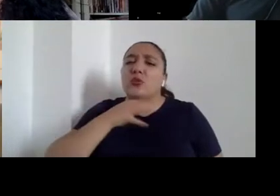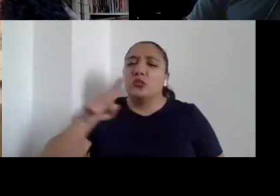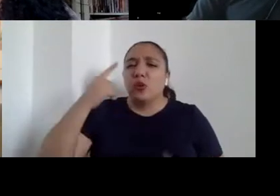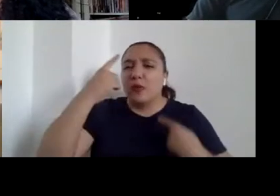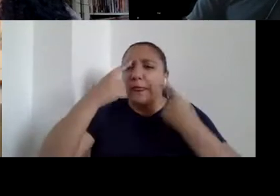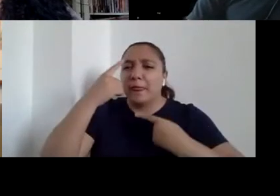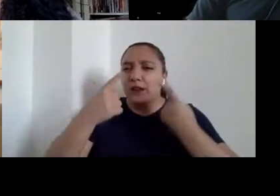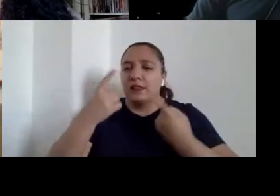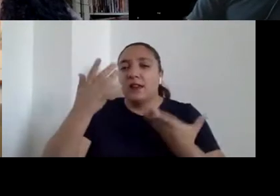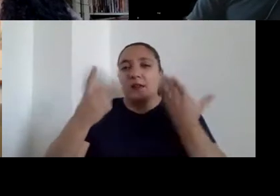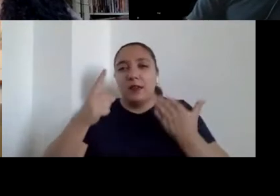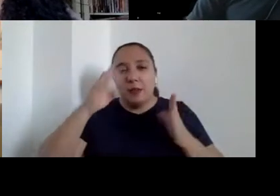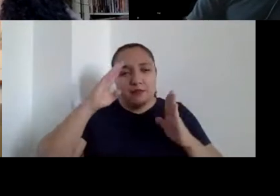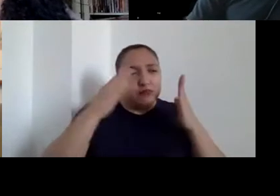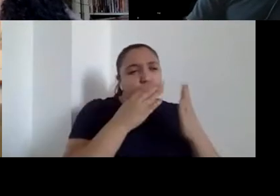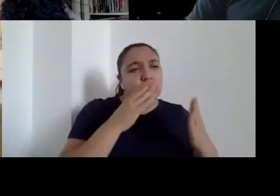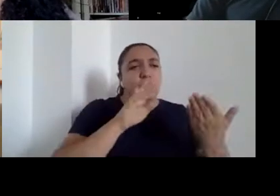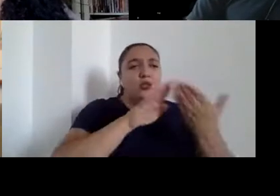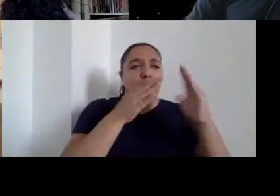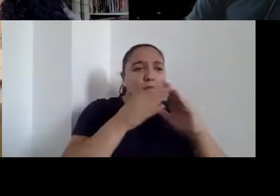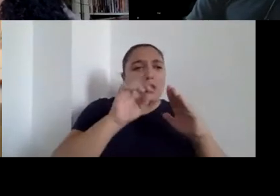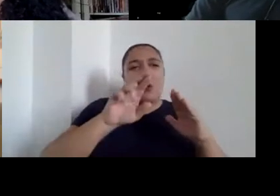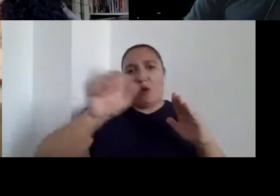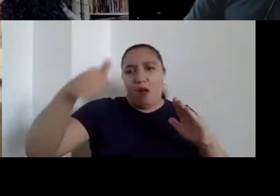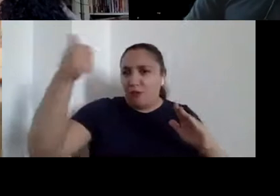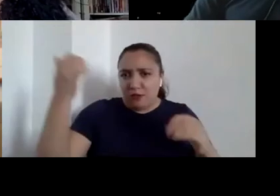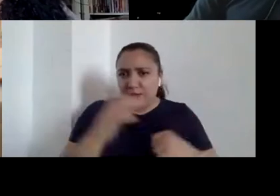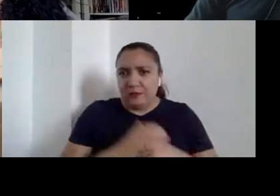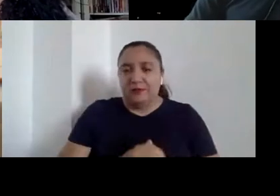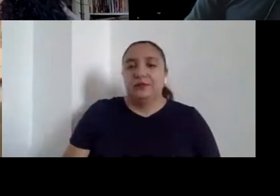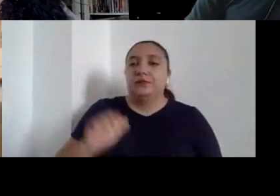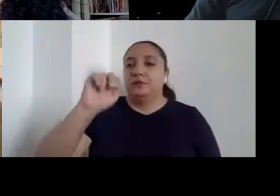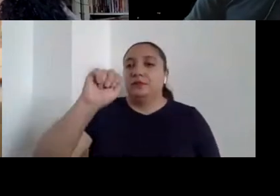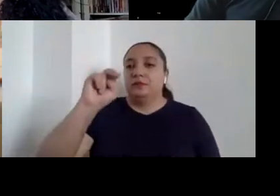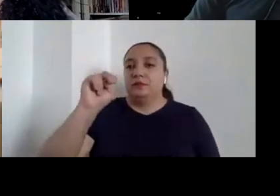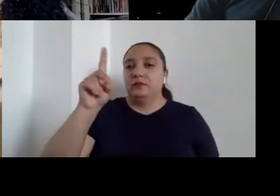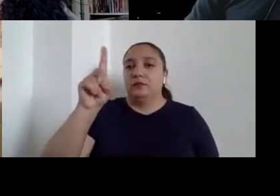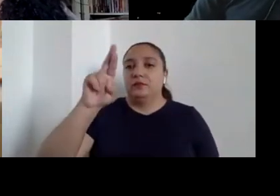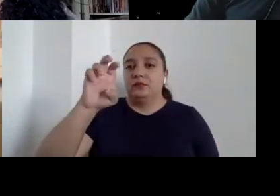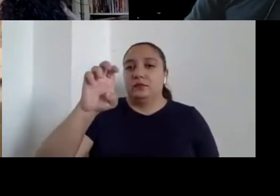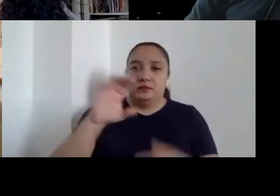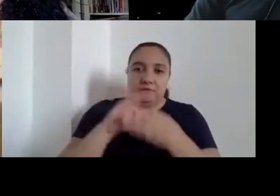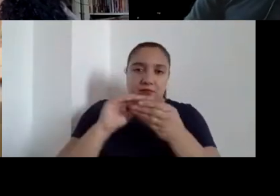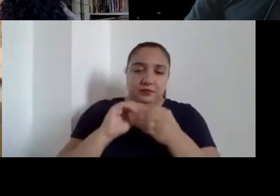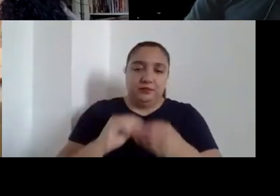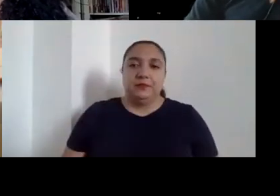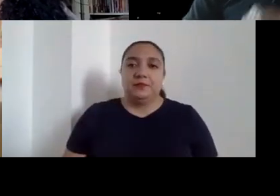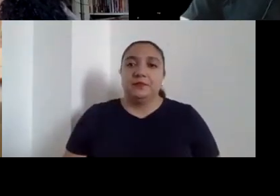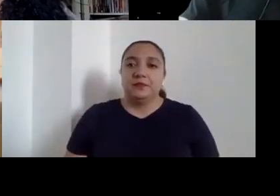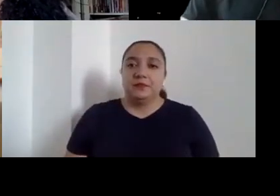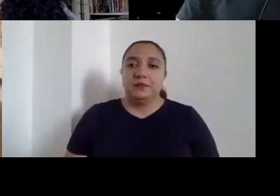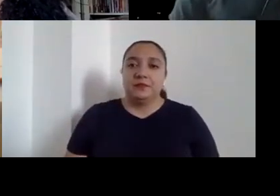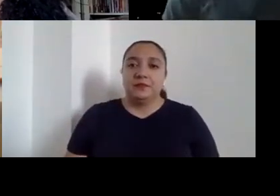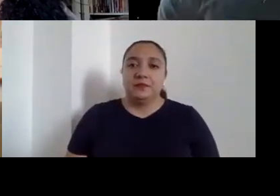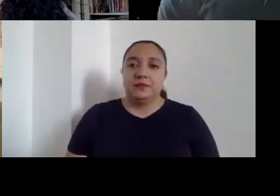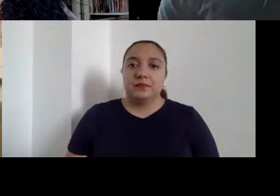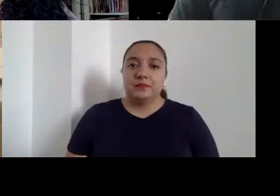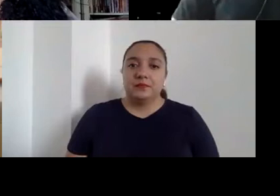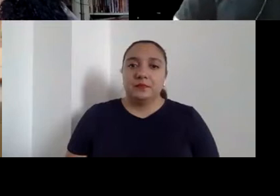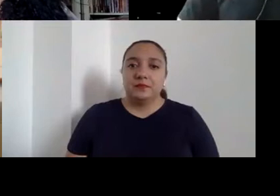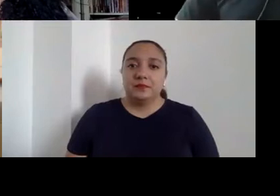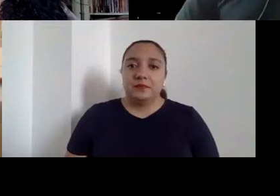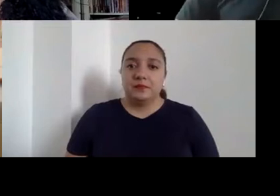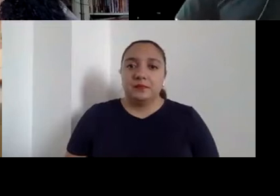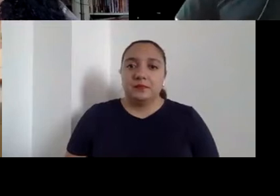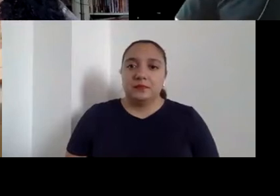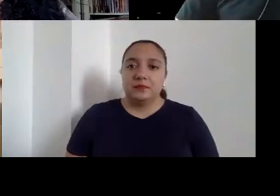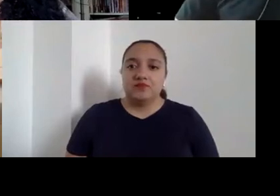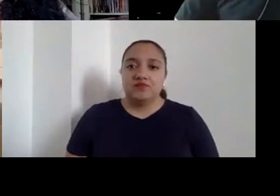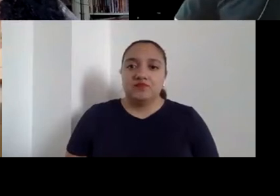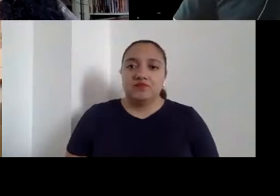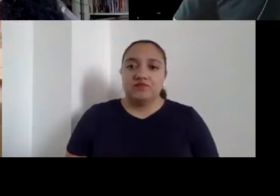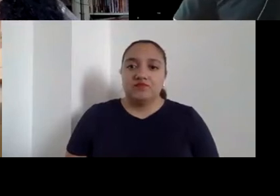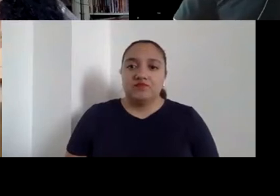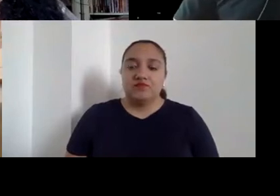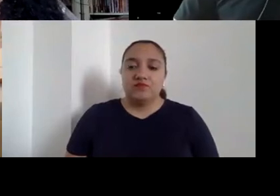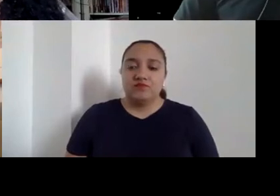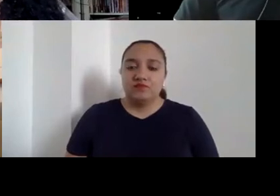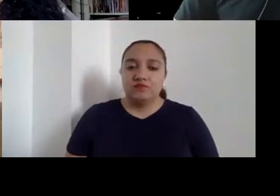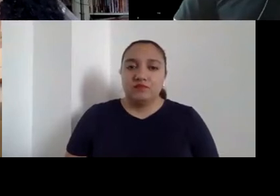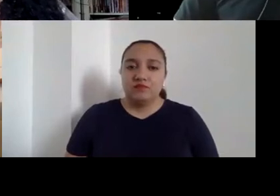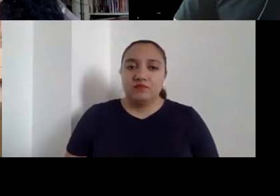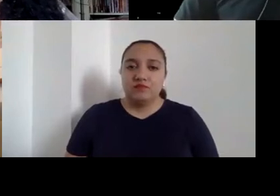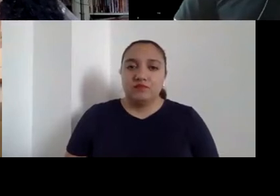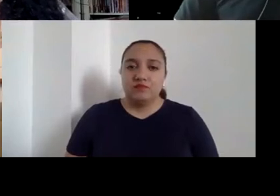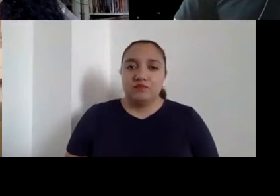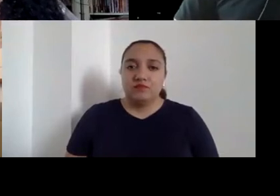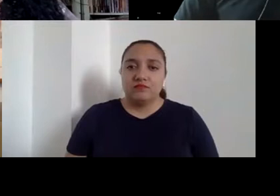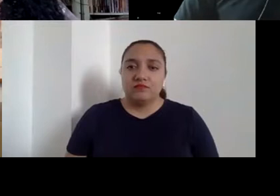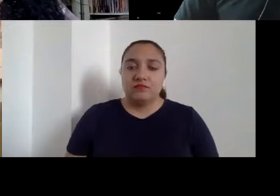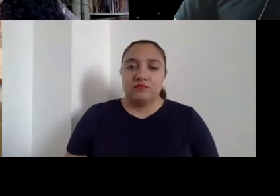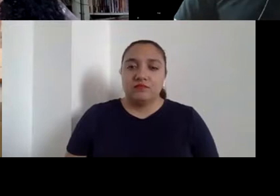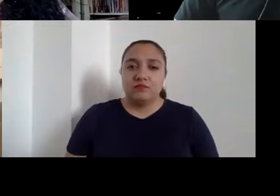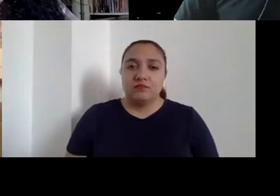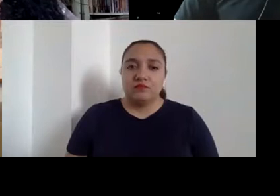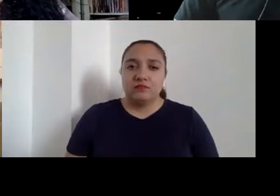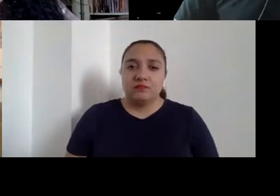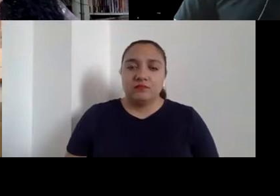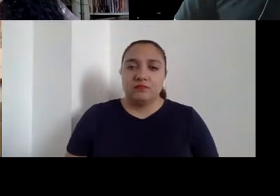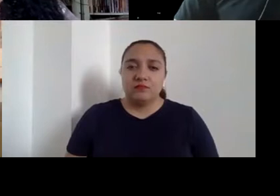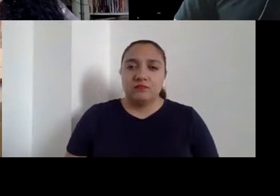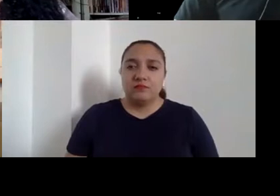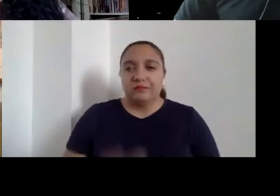community or otherwise? >> ANDRE ZACHERY: Thinking about